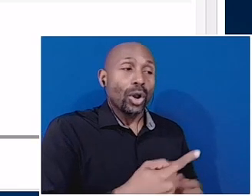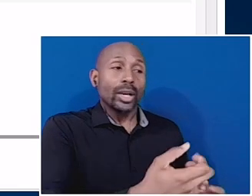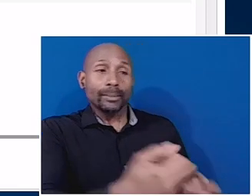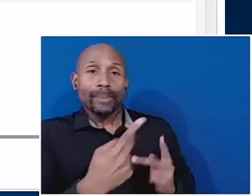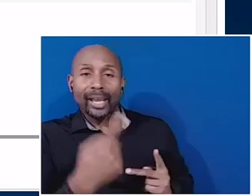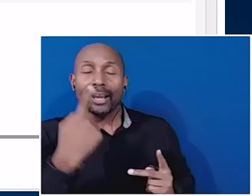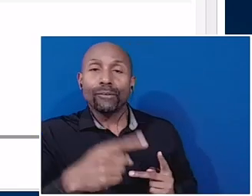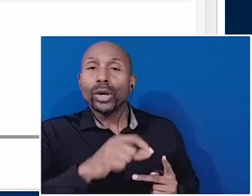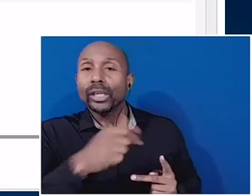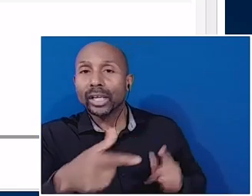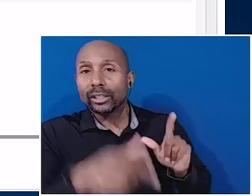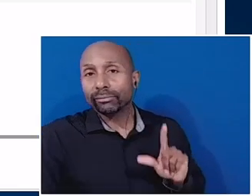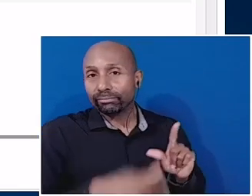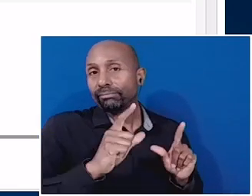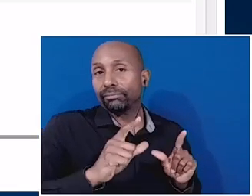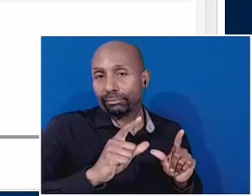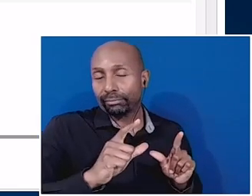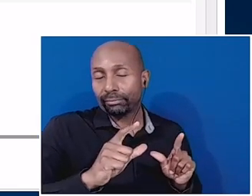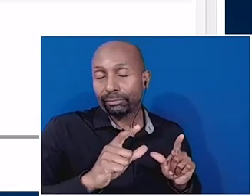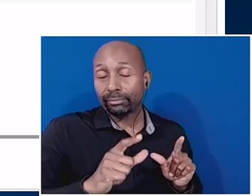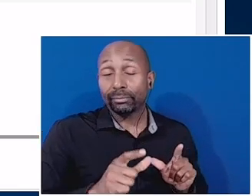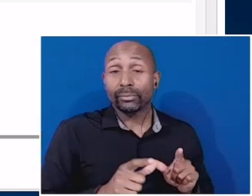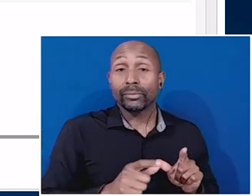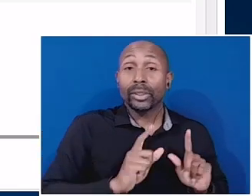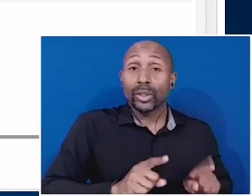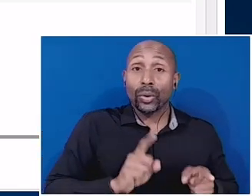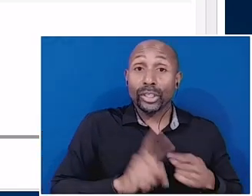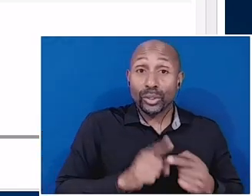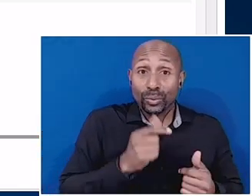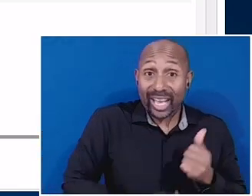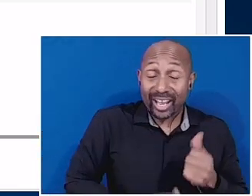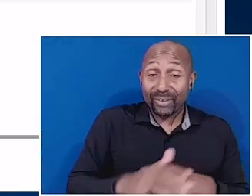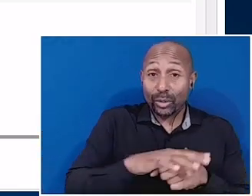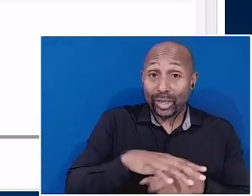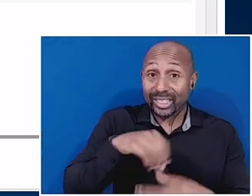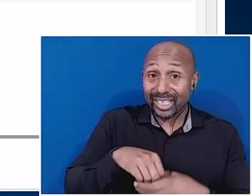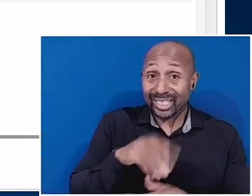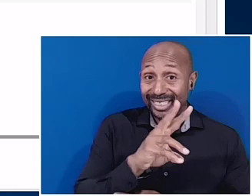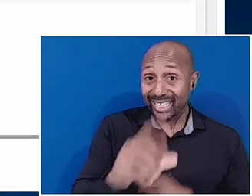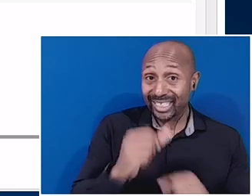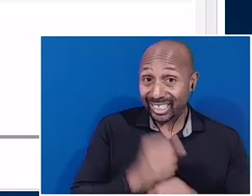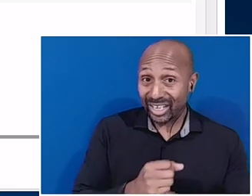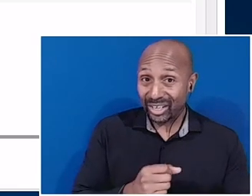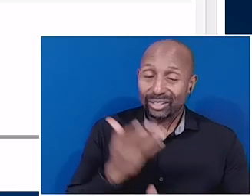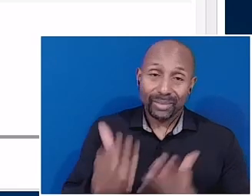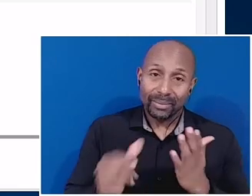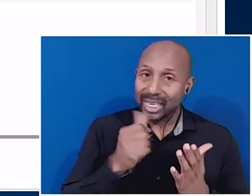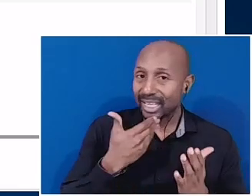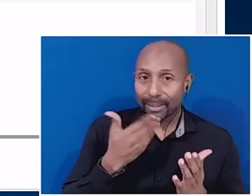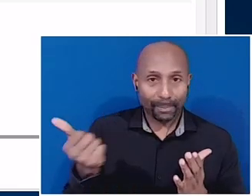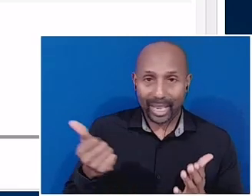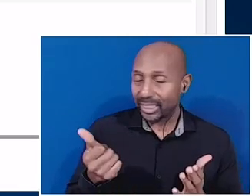Doing every location in a six-year period may not be the best way to manage that